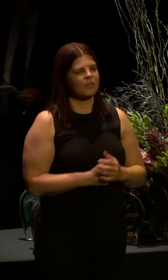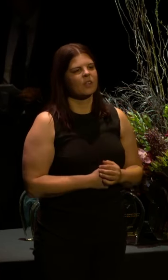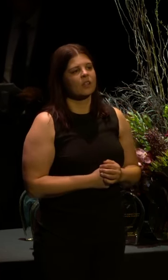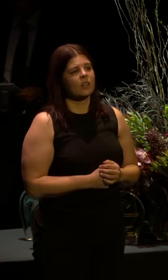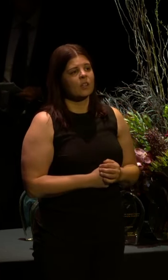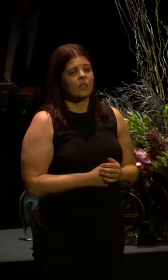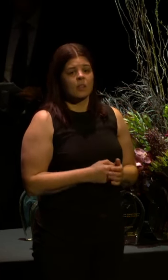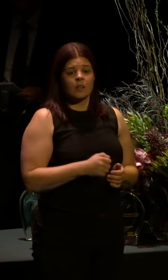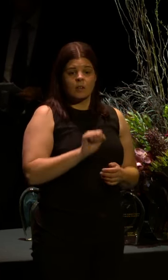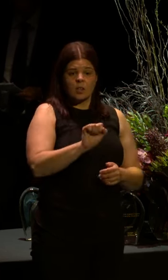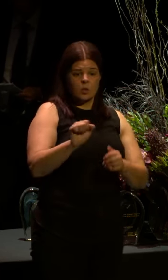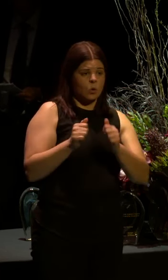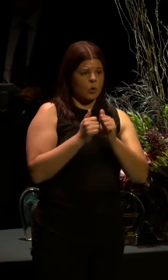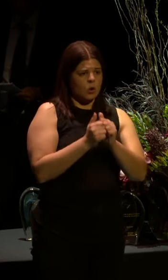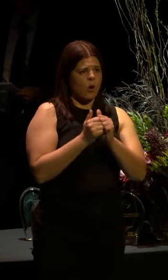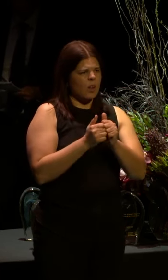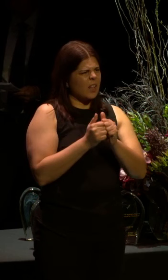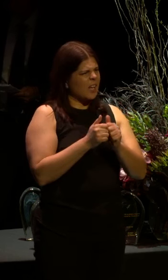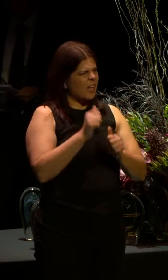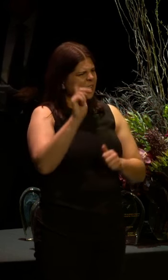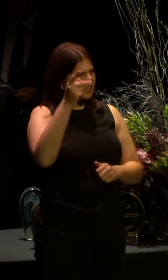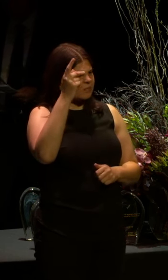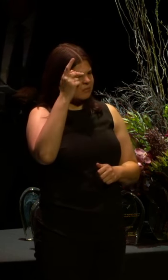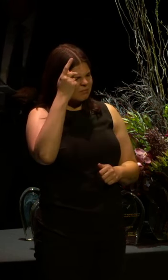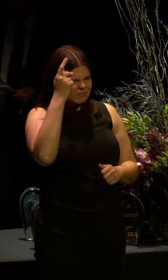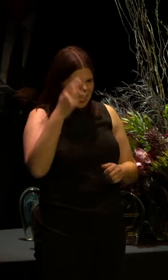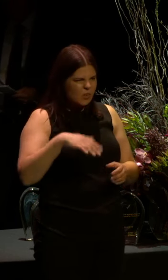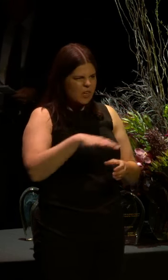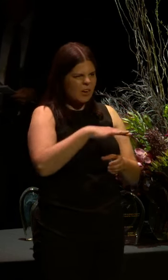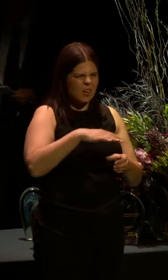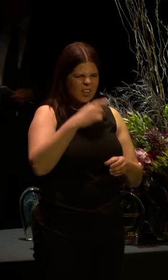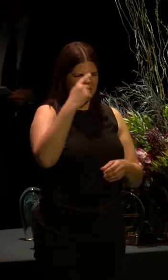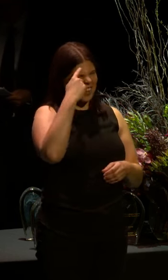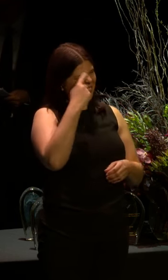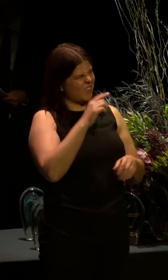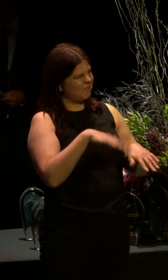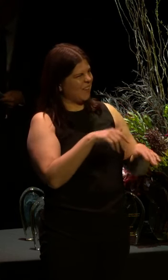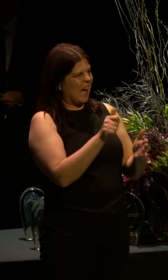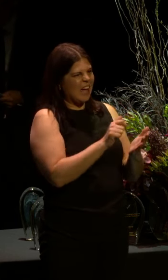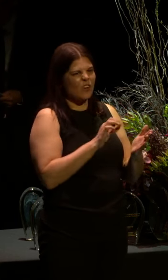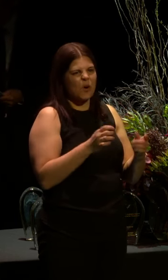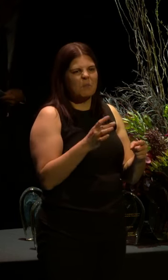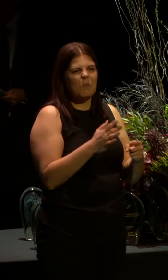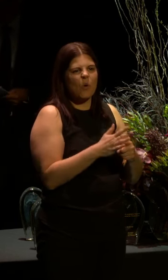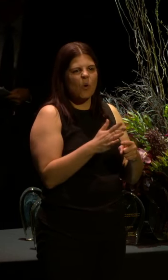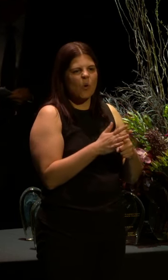colleagues across the political spectrum that the arts is nourishing for our society, that we give back,